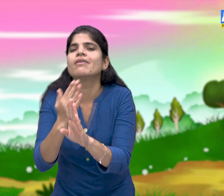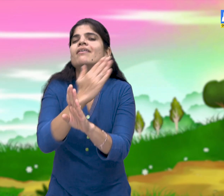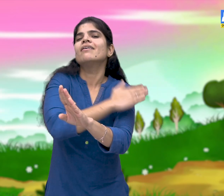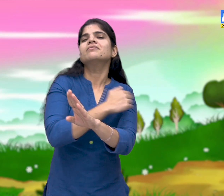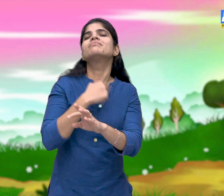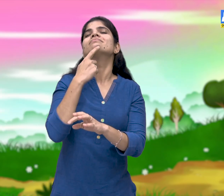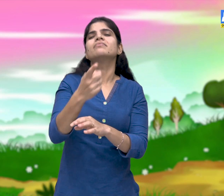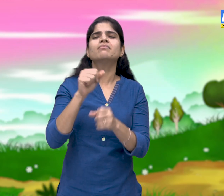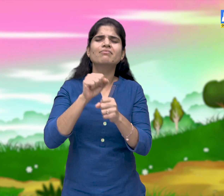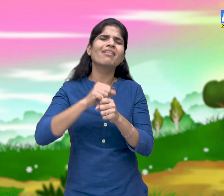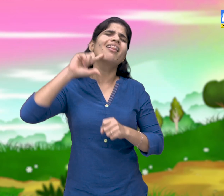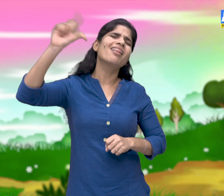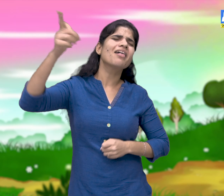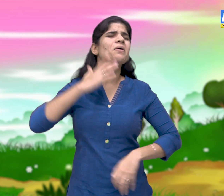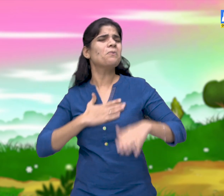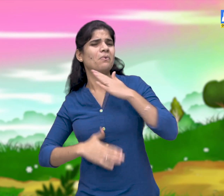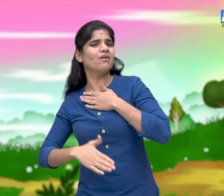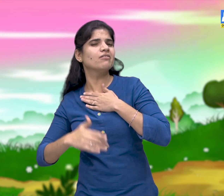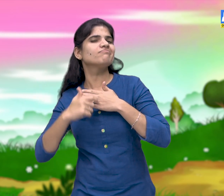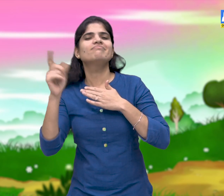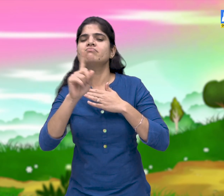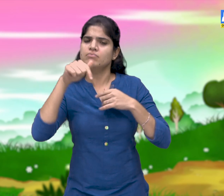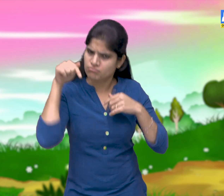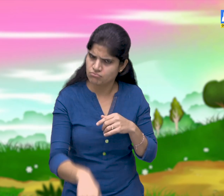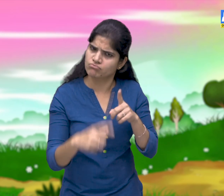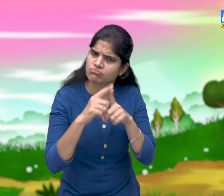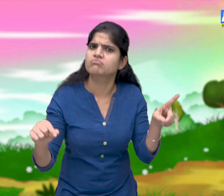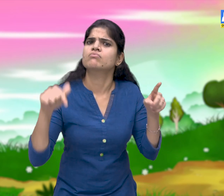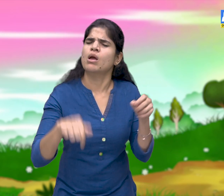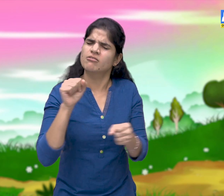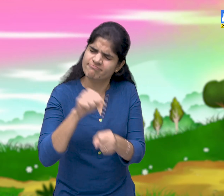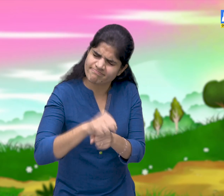This happens because of procrastination. This should not be done.